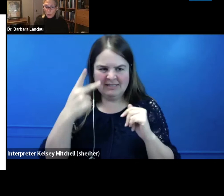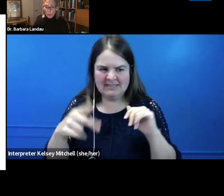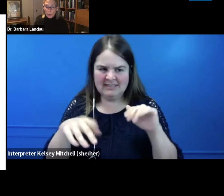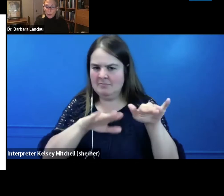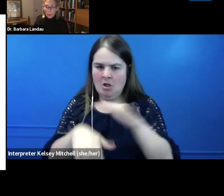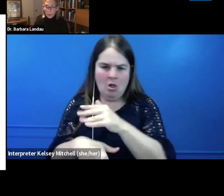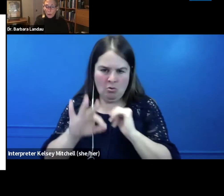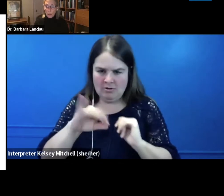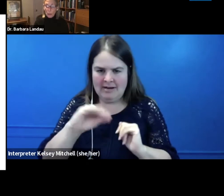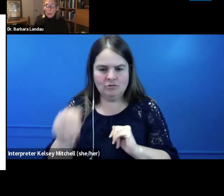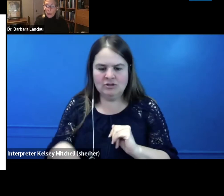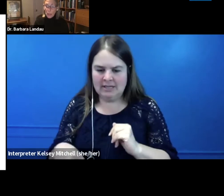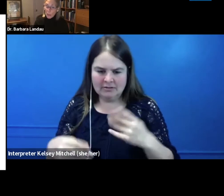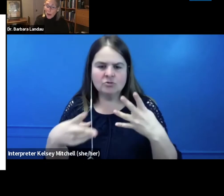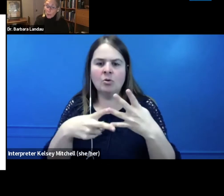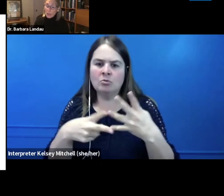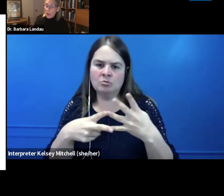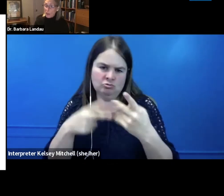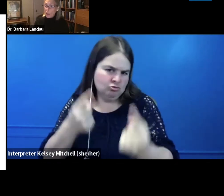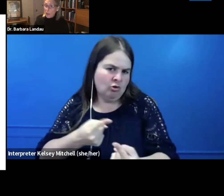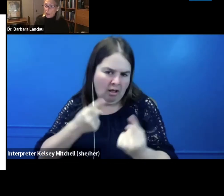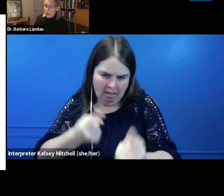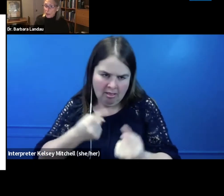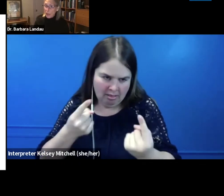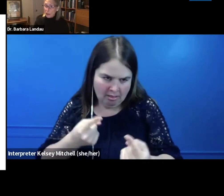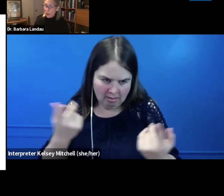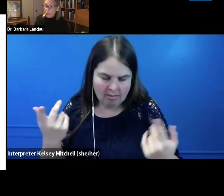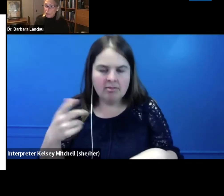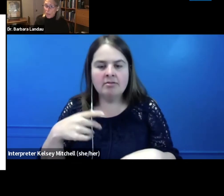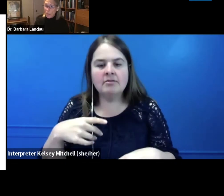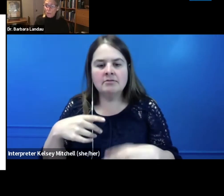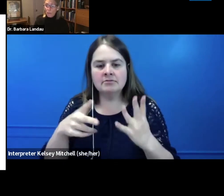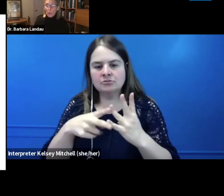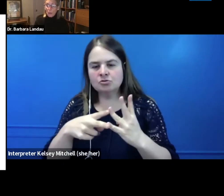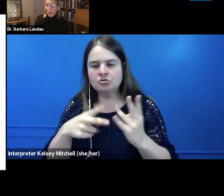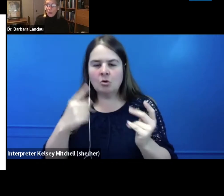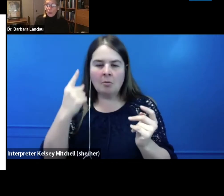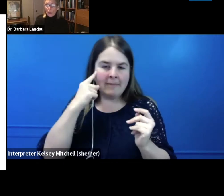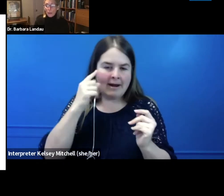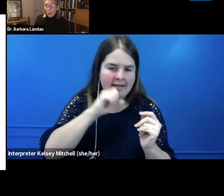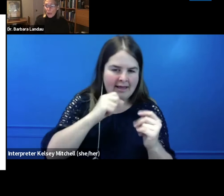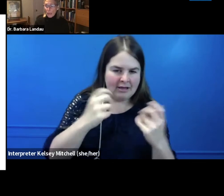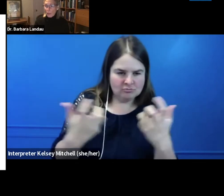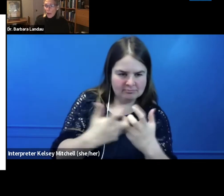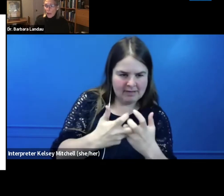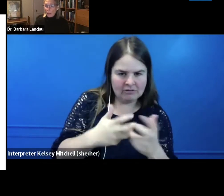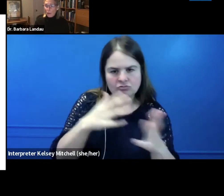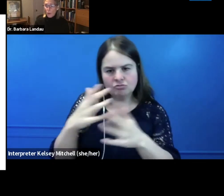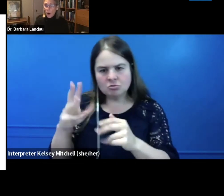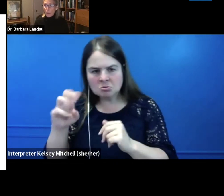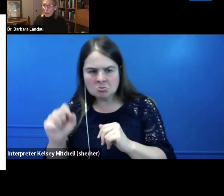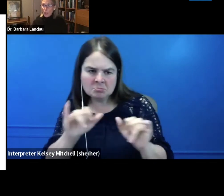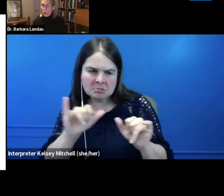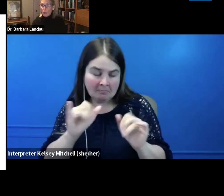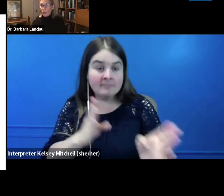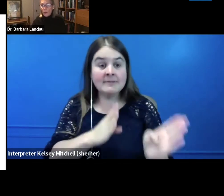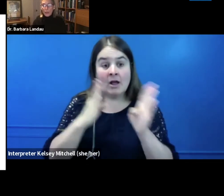are 11 years old and about the same as the mental age matches you can look at the right hand panel if